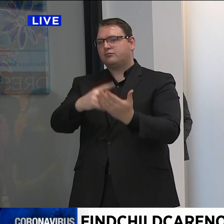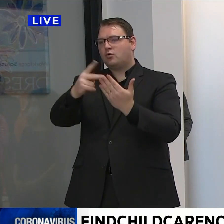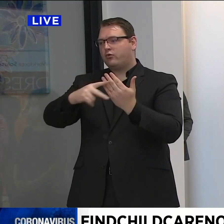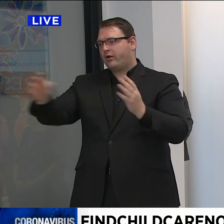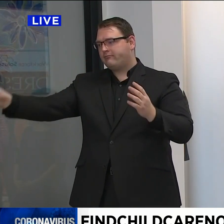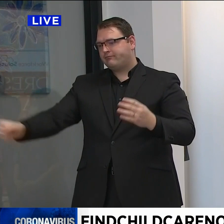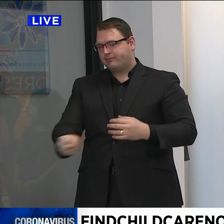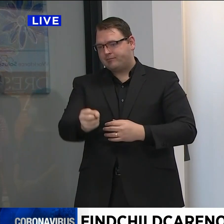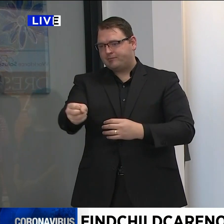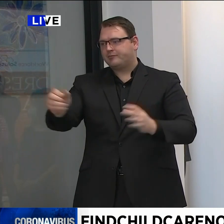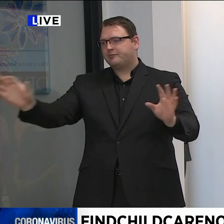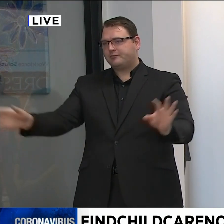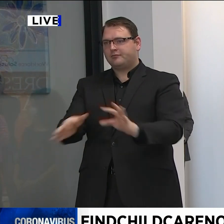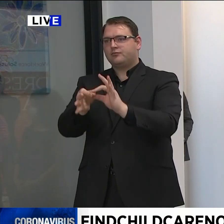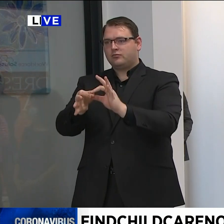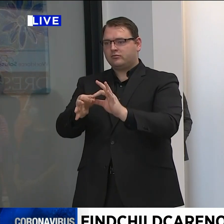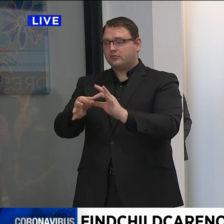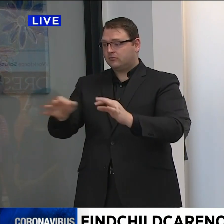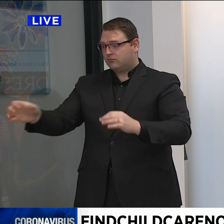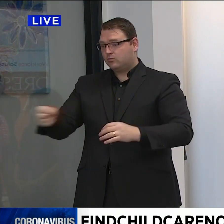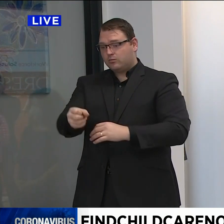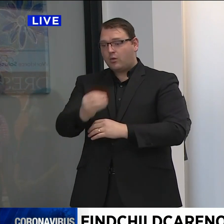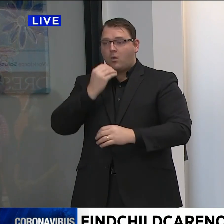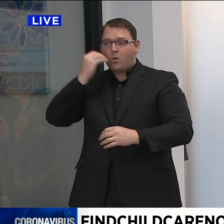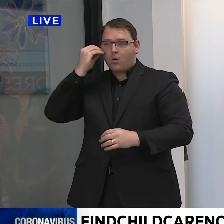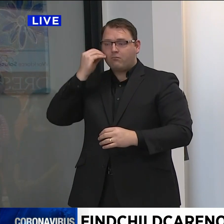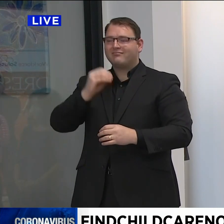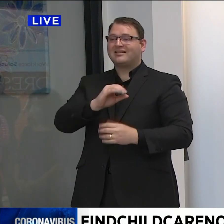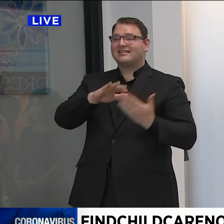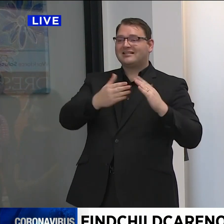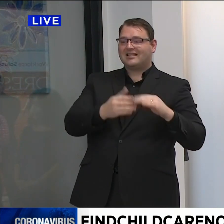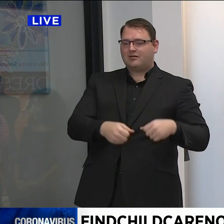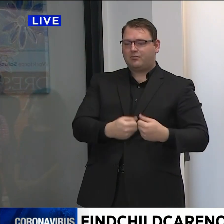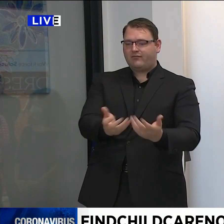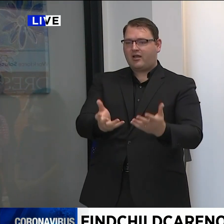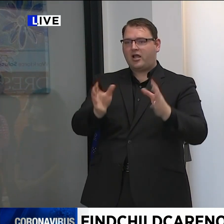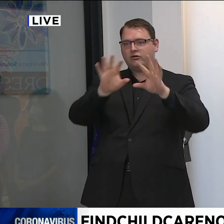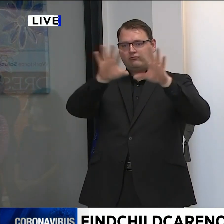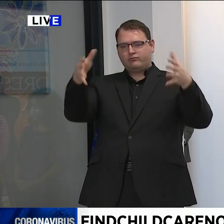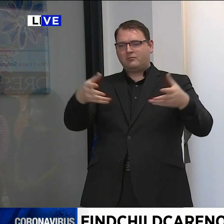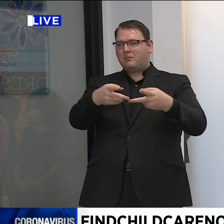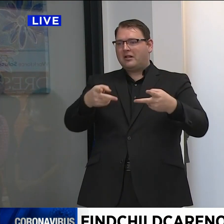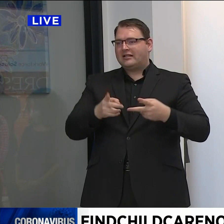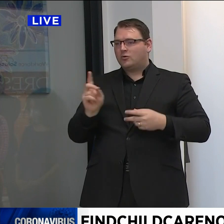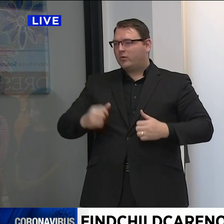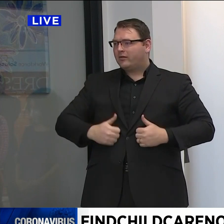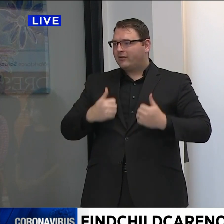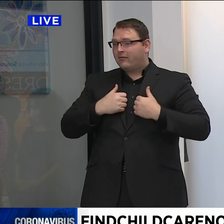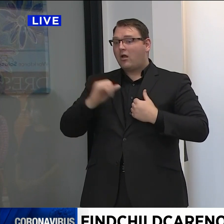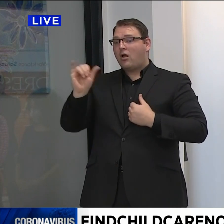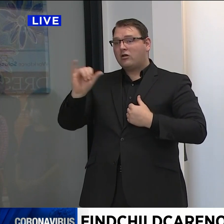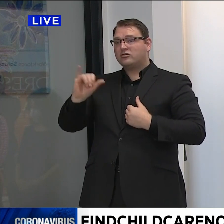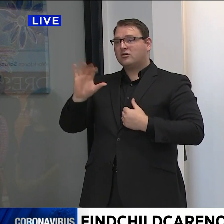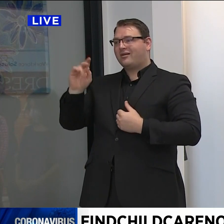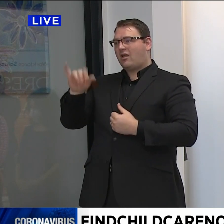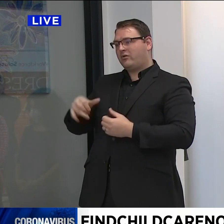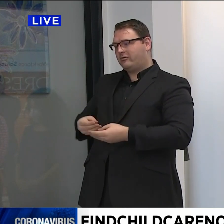and this is likely to be covert positive. They will refer these positive. They will refer these folks and who are experiencing folks and who are experiencing homelessness they were for homelessness they were for these folks to the program and these folks to the program and we’ve got the system